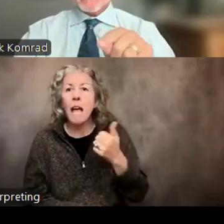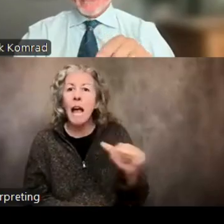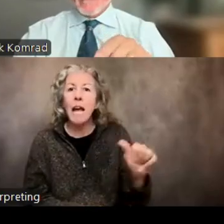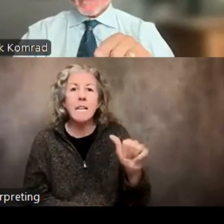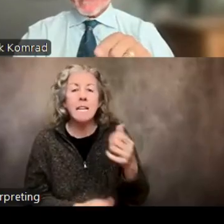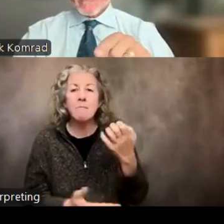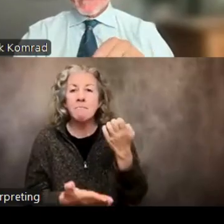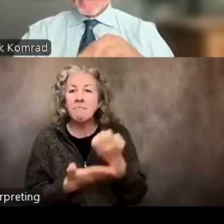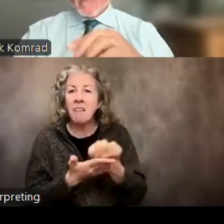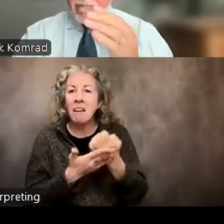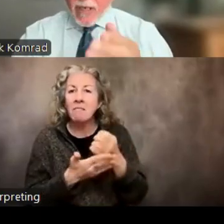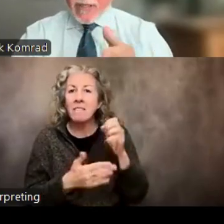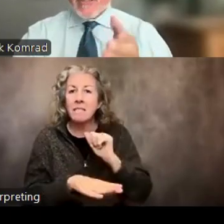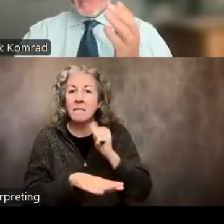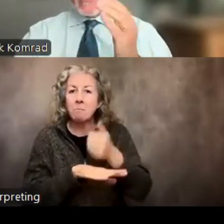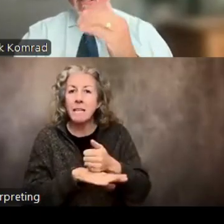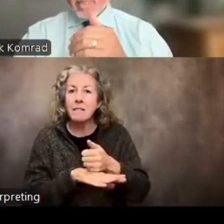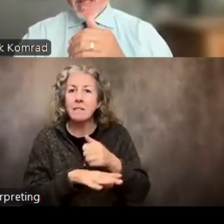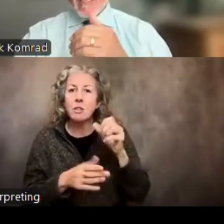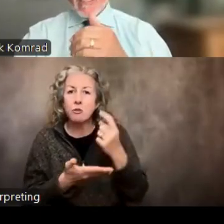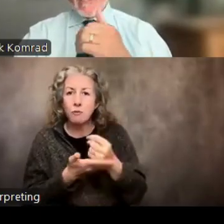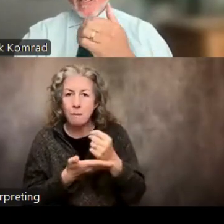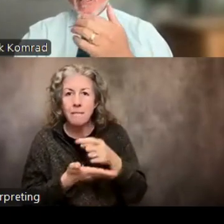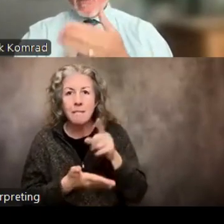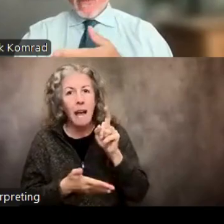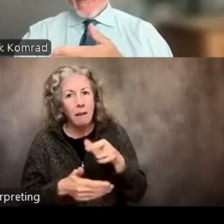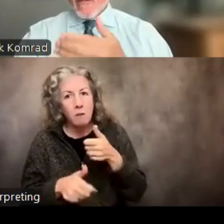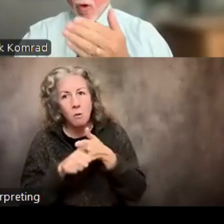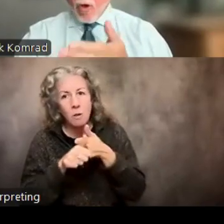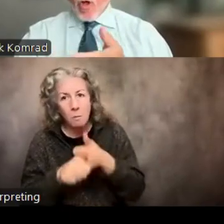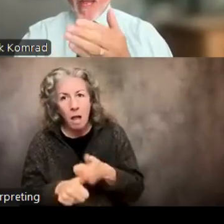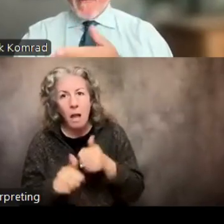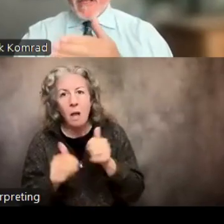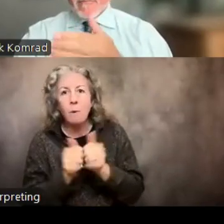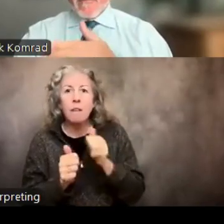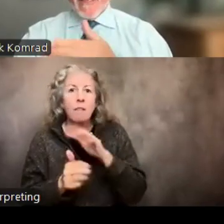treatments. They must comply with all evidence based